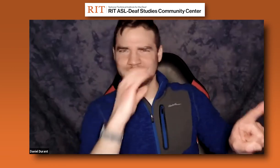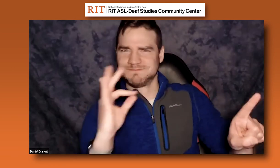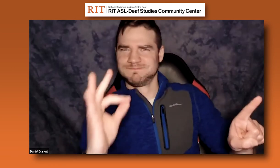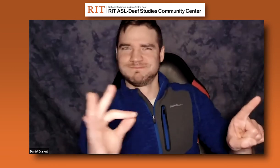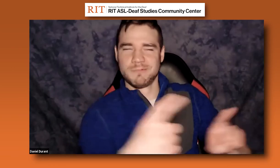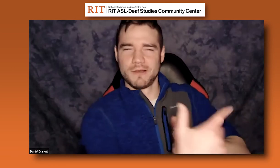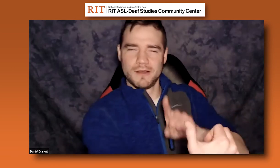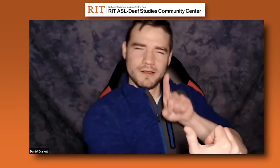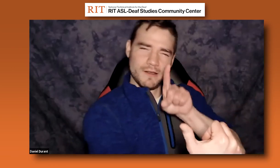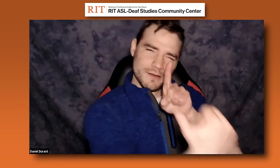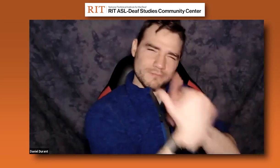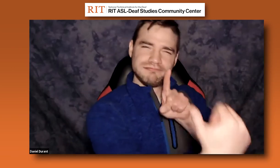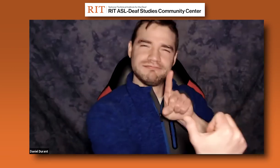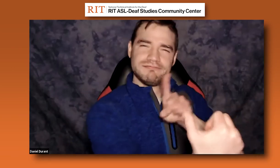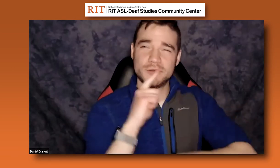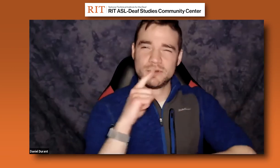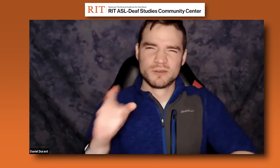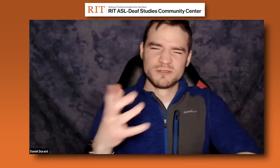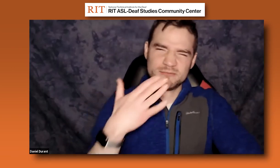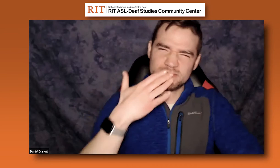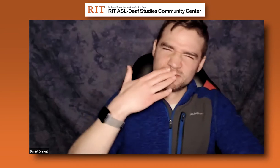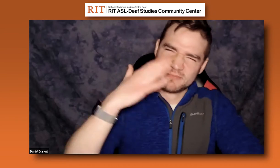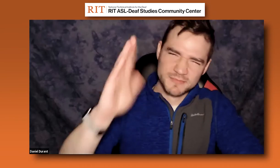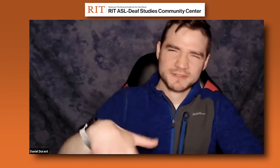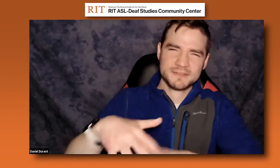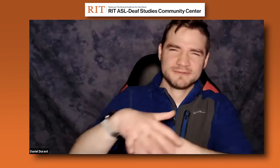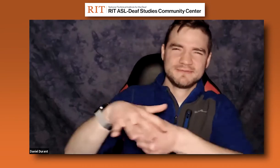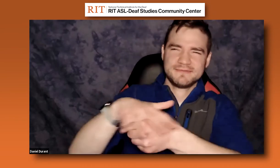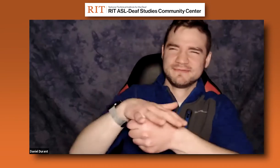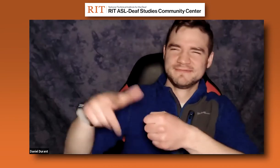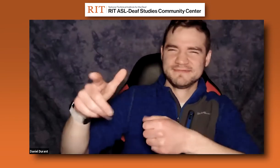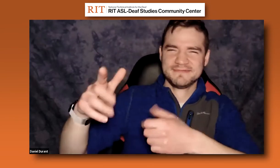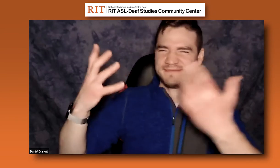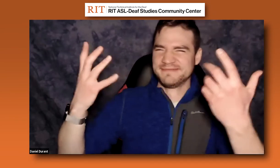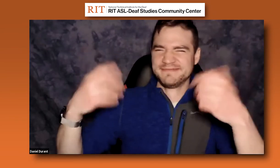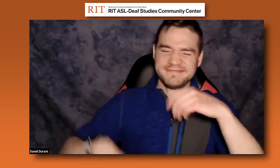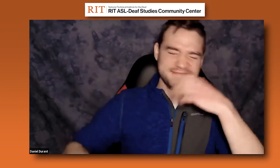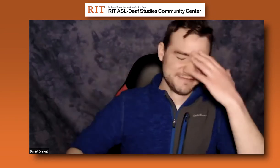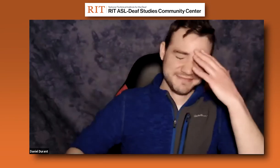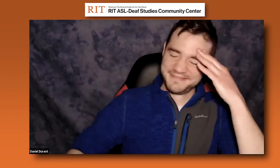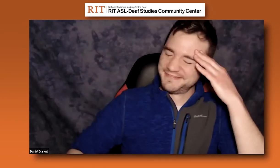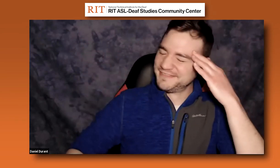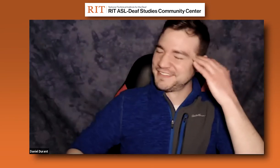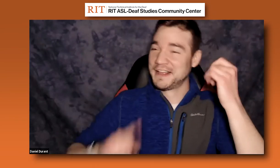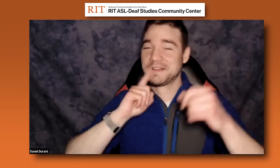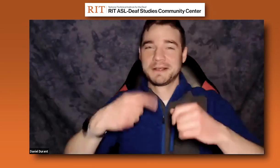it looked fantastic, but it was in one of the worst areas in town.